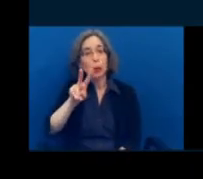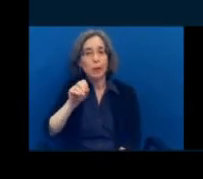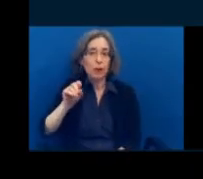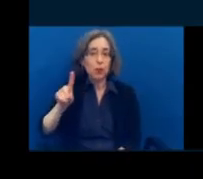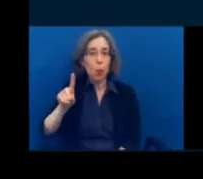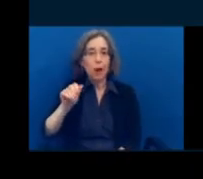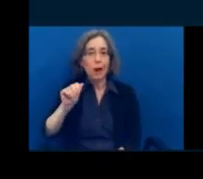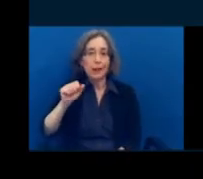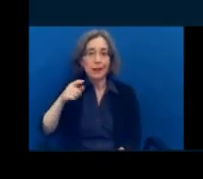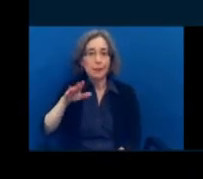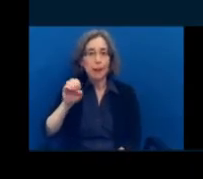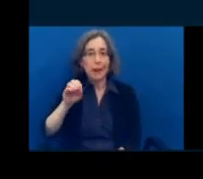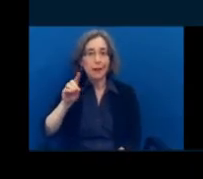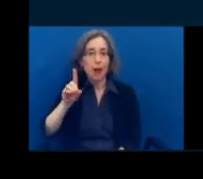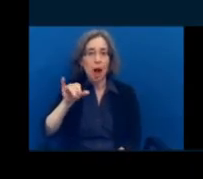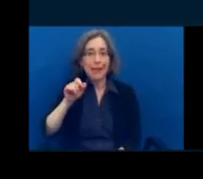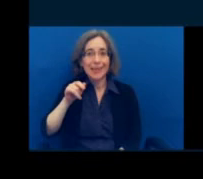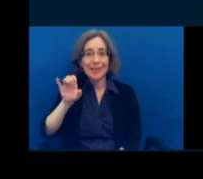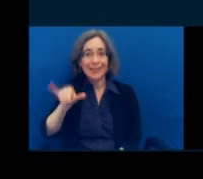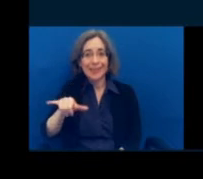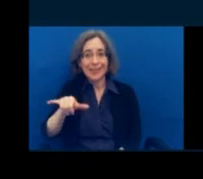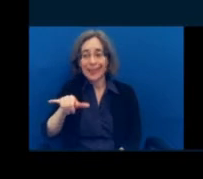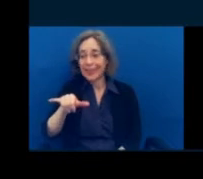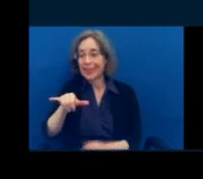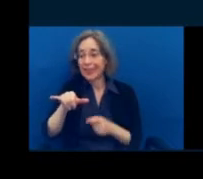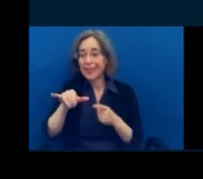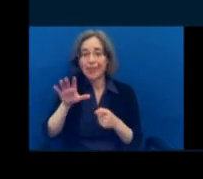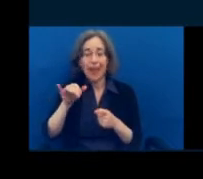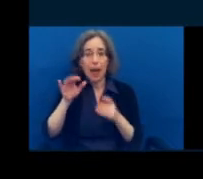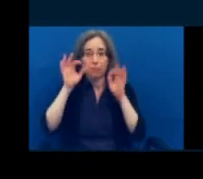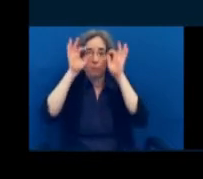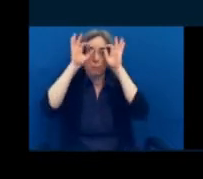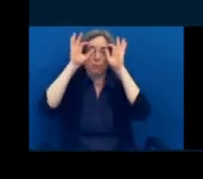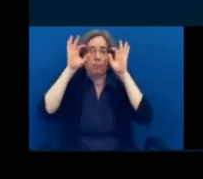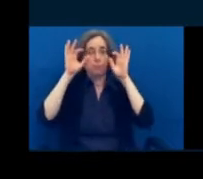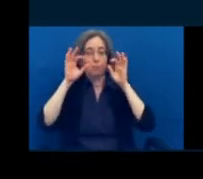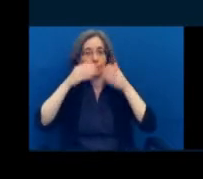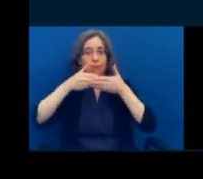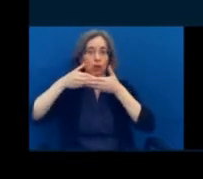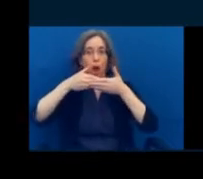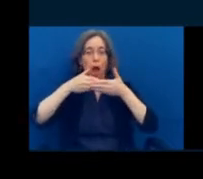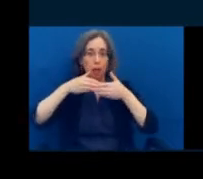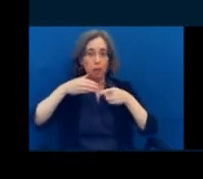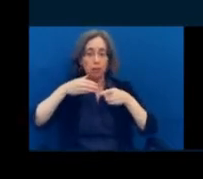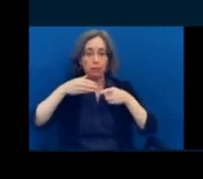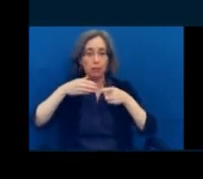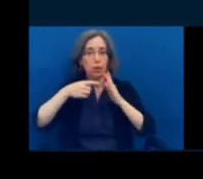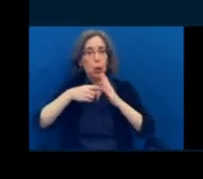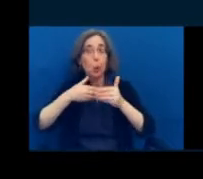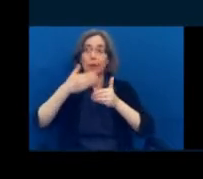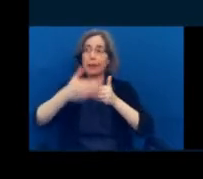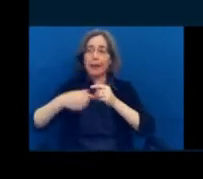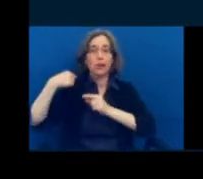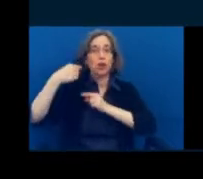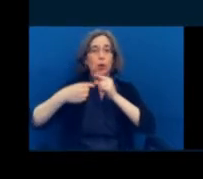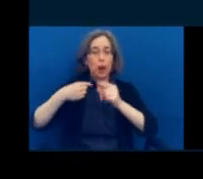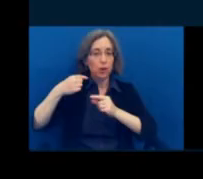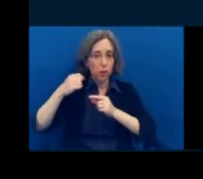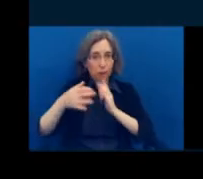FREE FLOATING CHILD REPRESENTS A NEXT GENERATED IN EVOLUTION, THIS MAKES THE MOTHER COMPLETE,